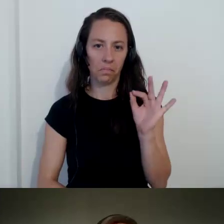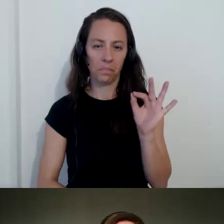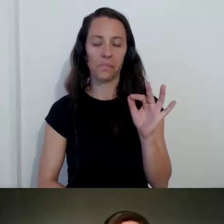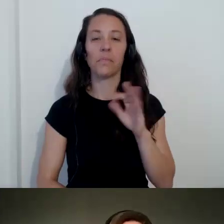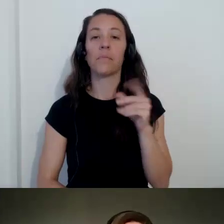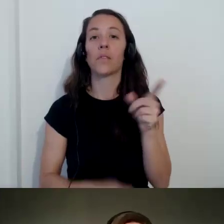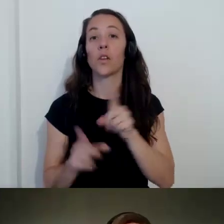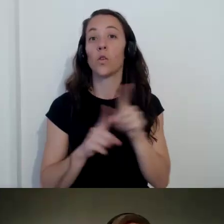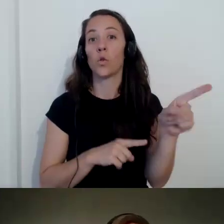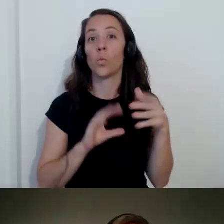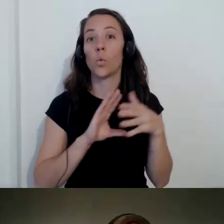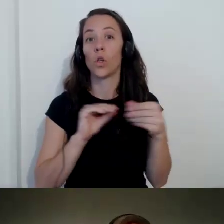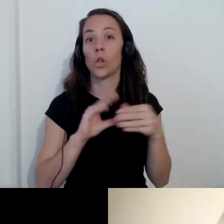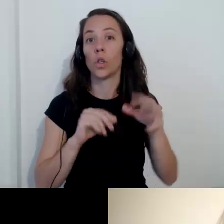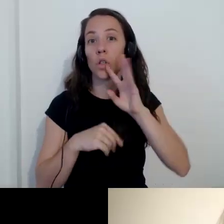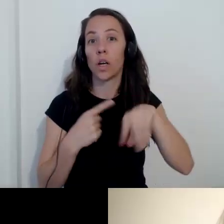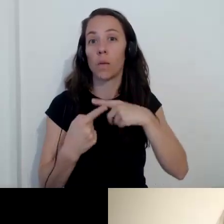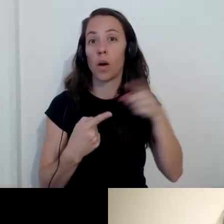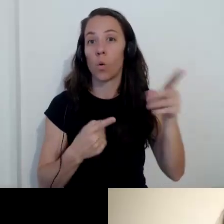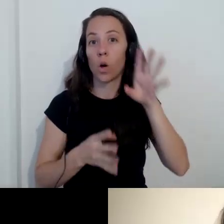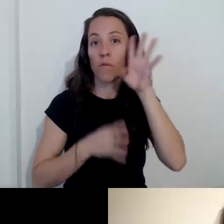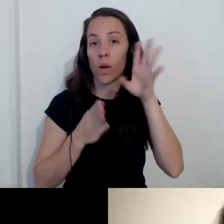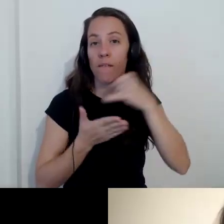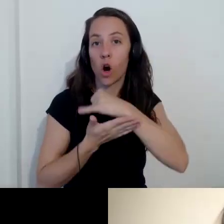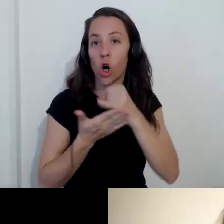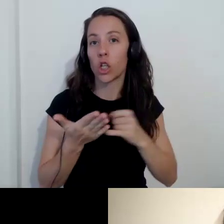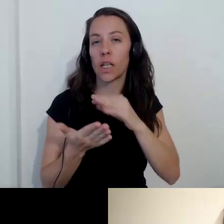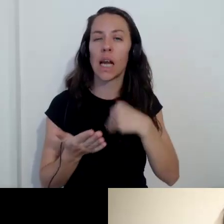about the creative arts and I think this is more of a comment, perhaps, than a question.